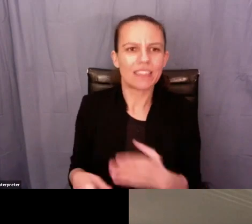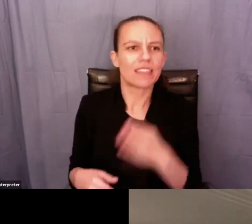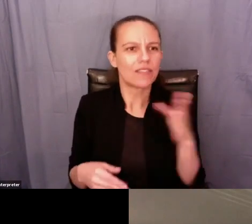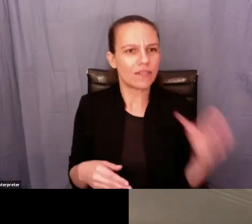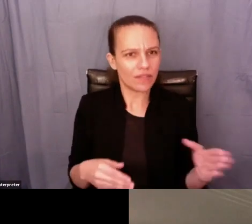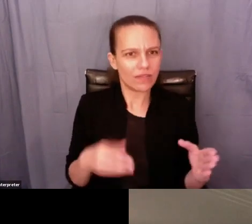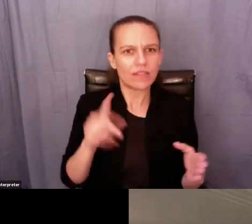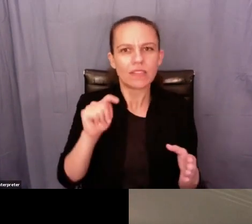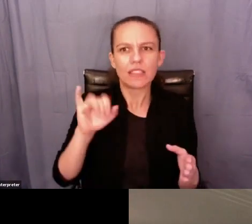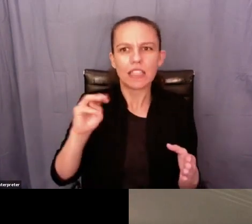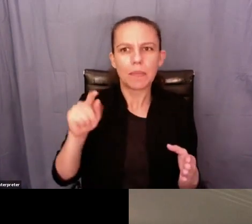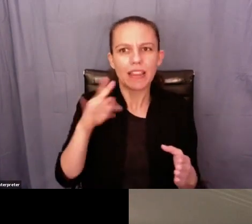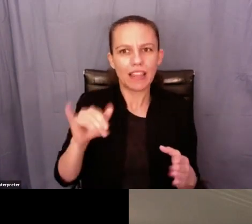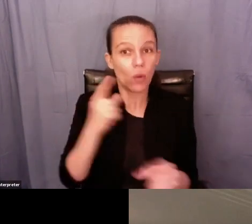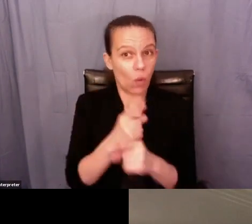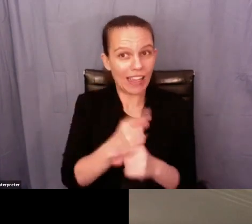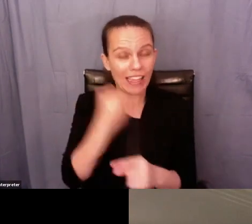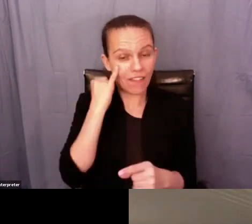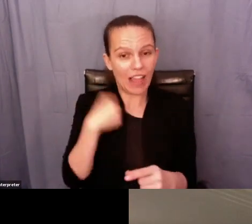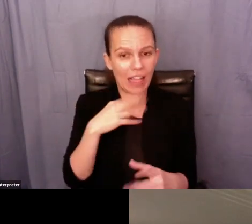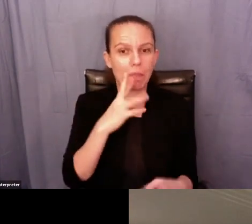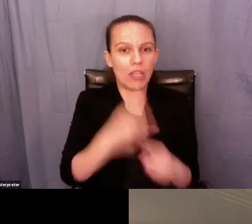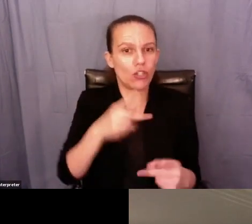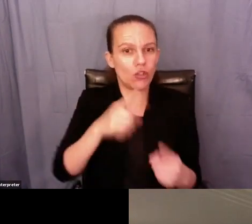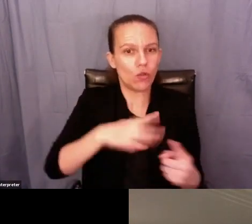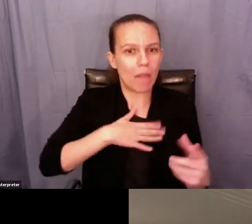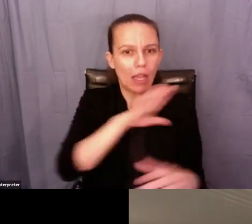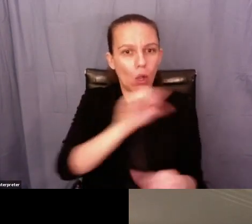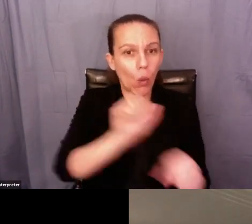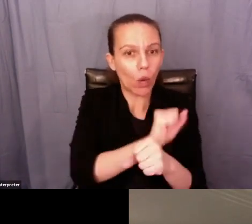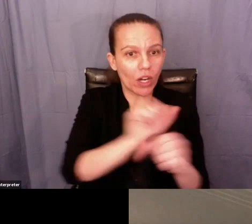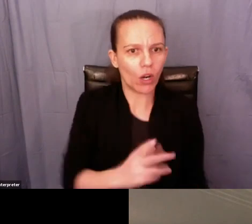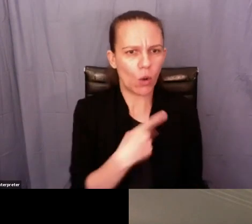own a washing machine together, there's a question of which washing machine am